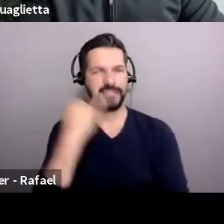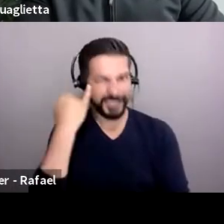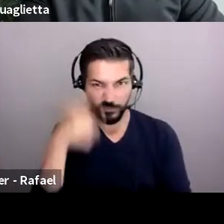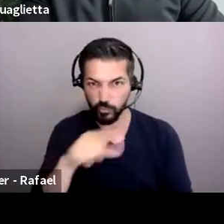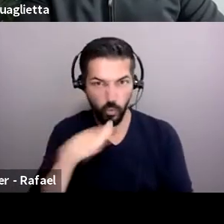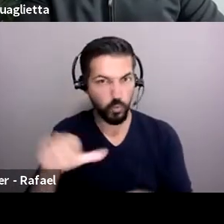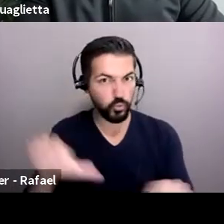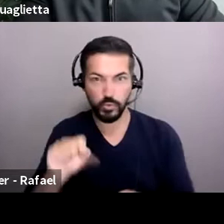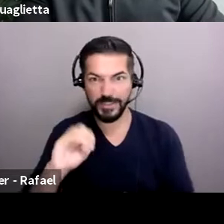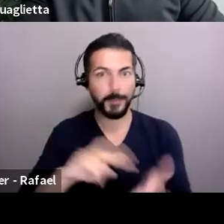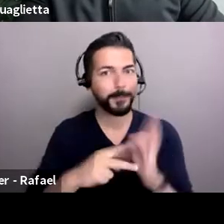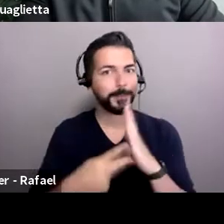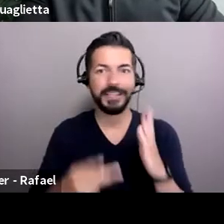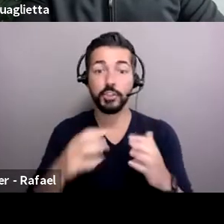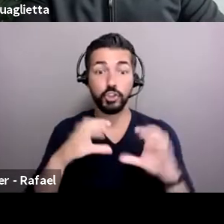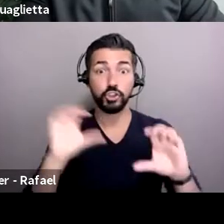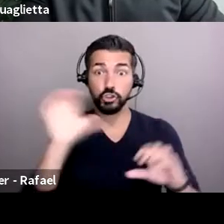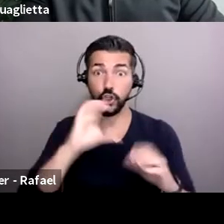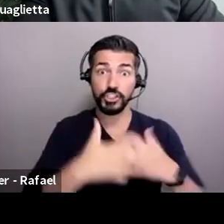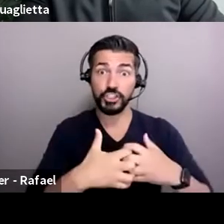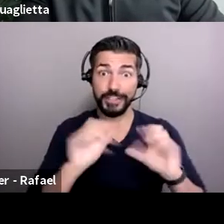search engines, and your competitors will eat your lunch.